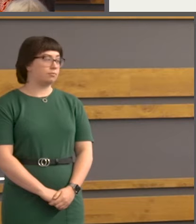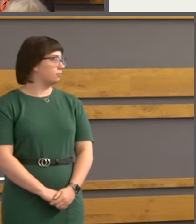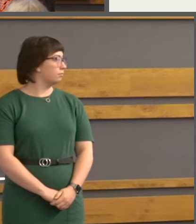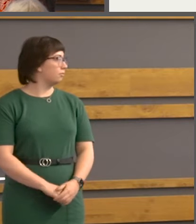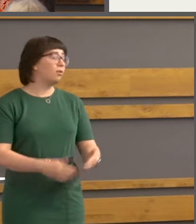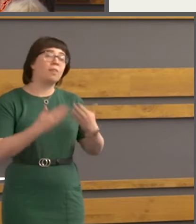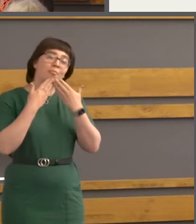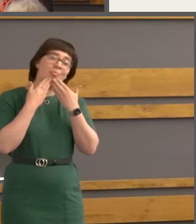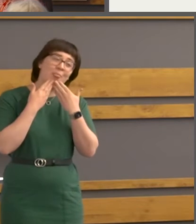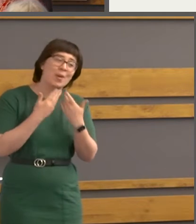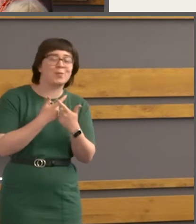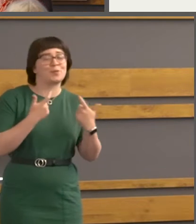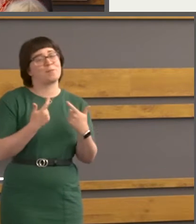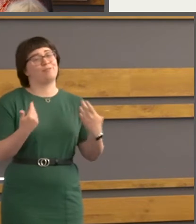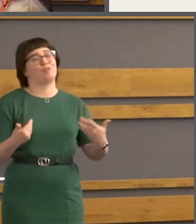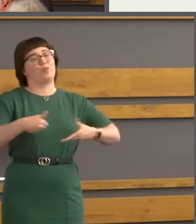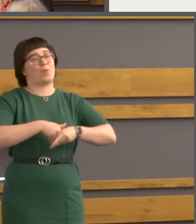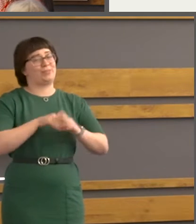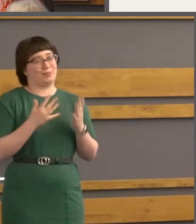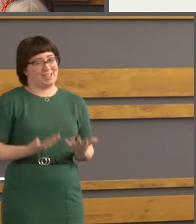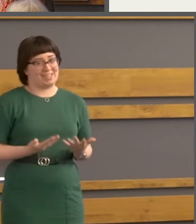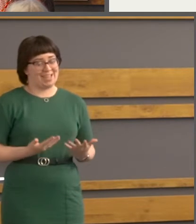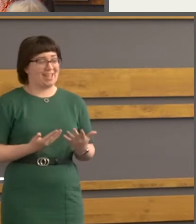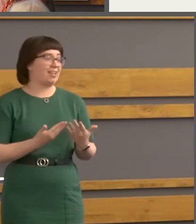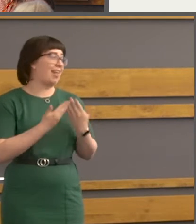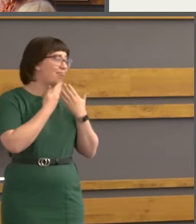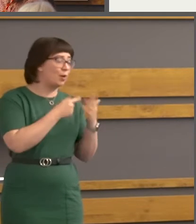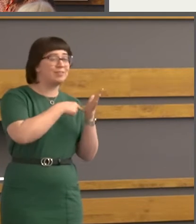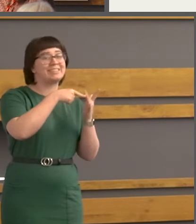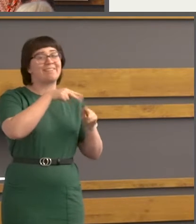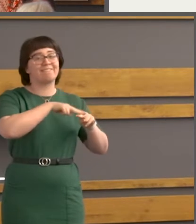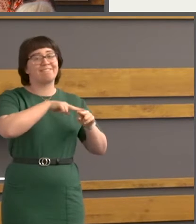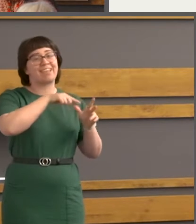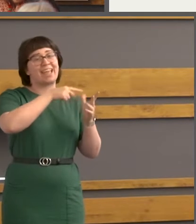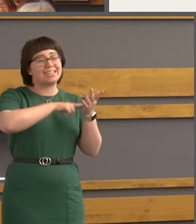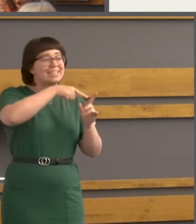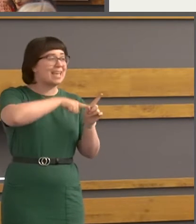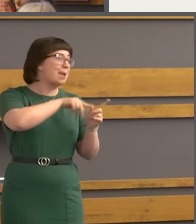Thank you so much for joining us today, and thank you, Tiffany, Bashabi, and Meredith.